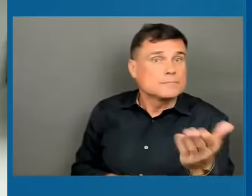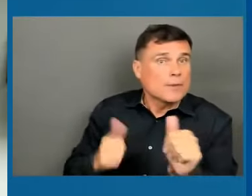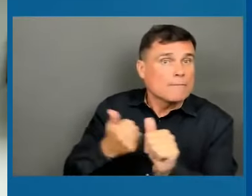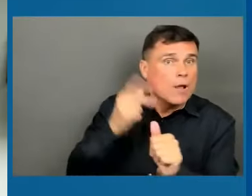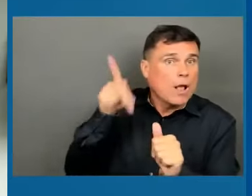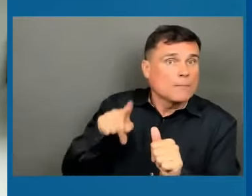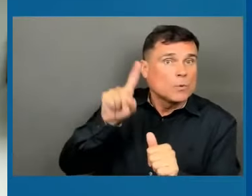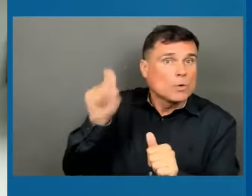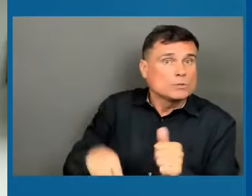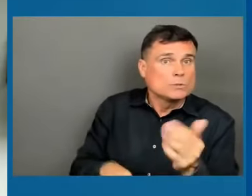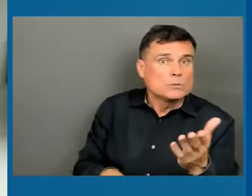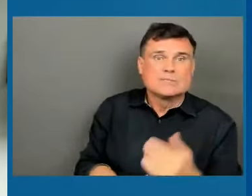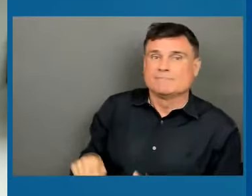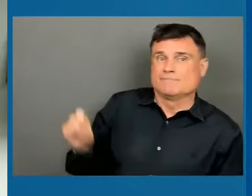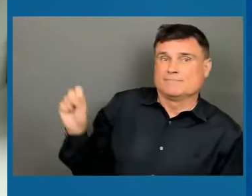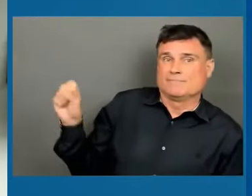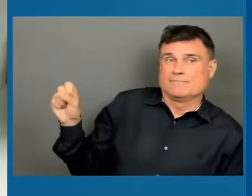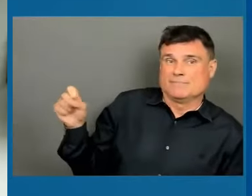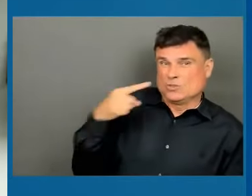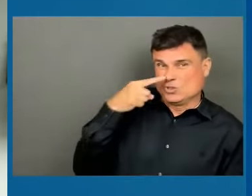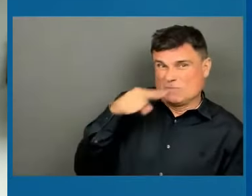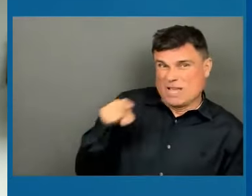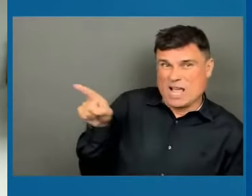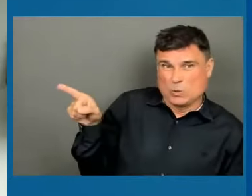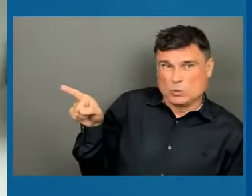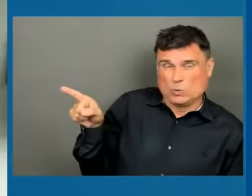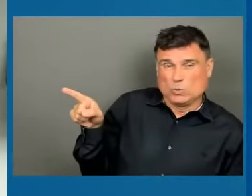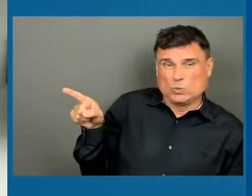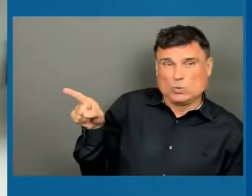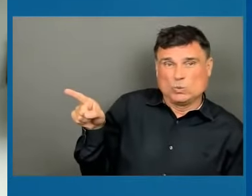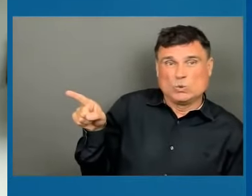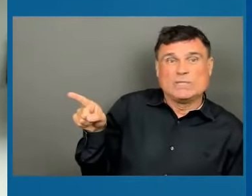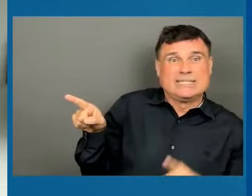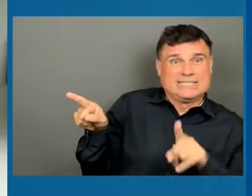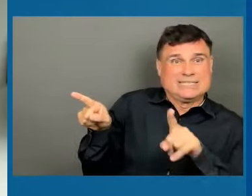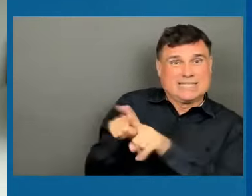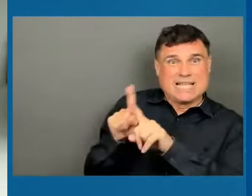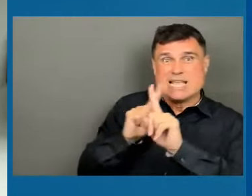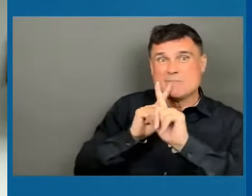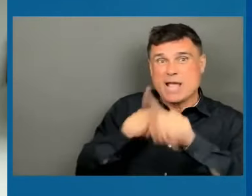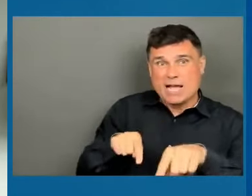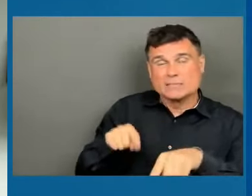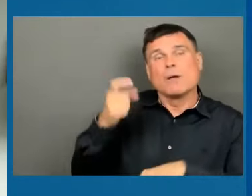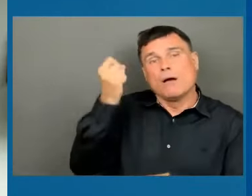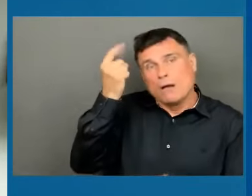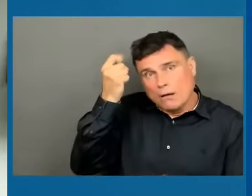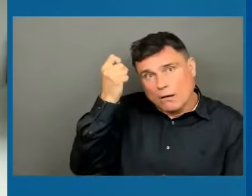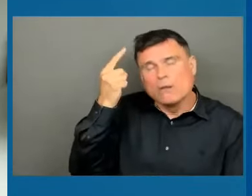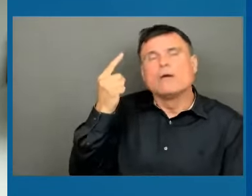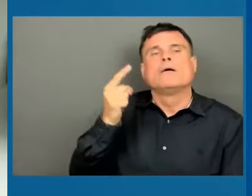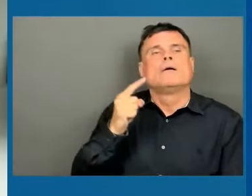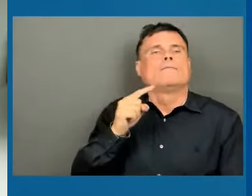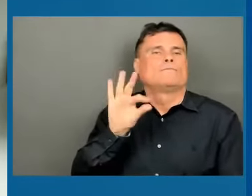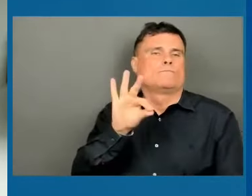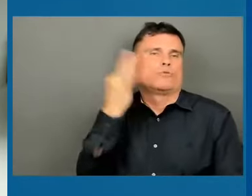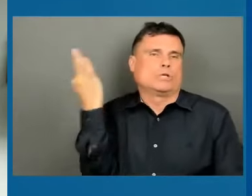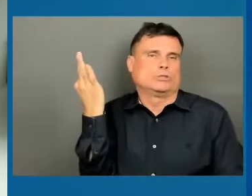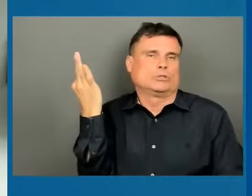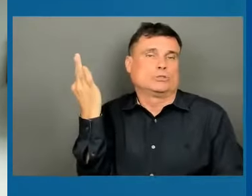follow-up.? Yes, could we get ar Armel Castellan or anyone else who speaks French to perhaps get